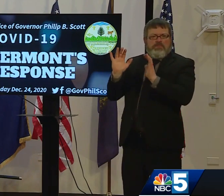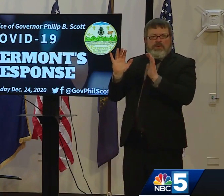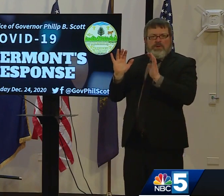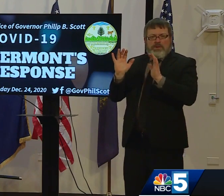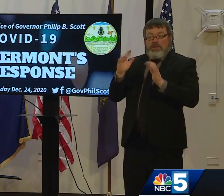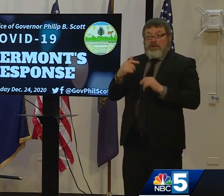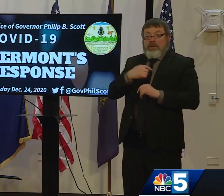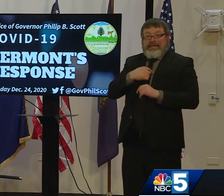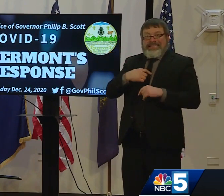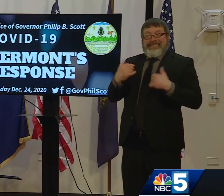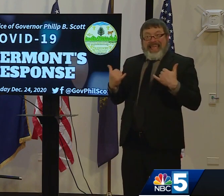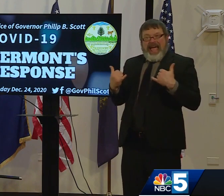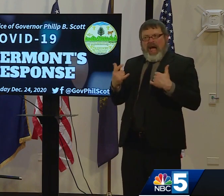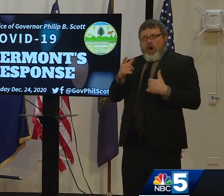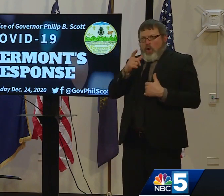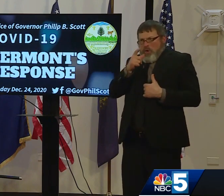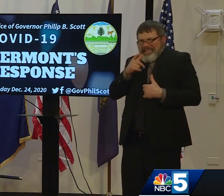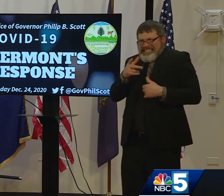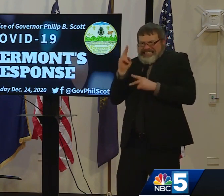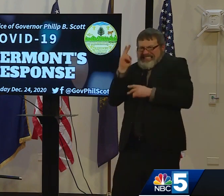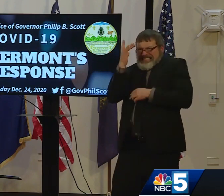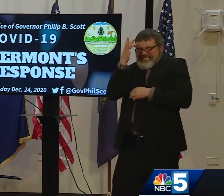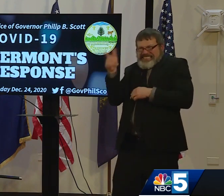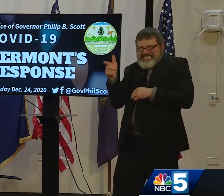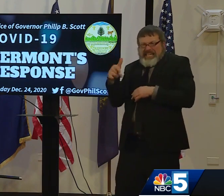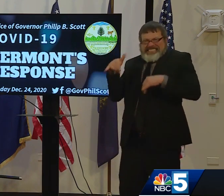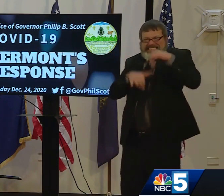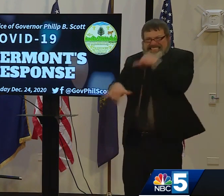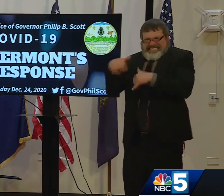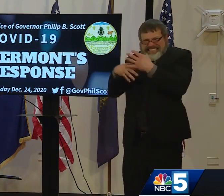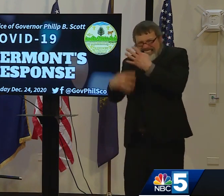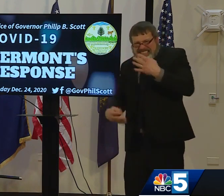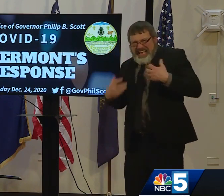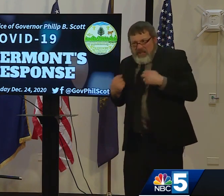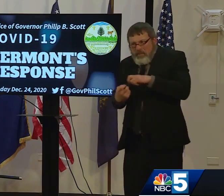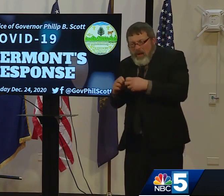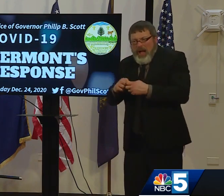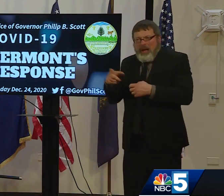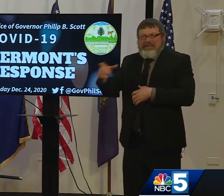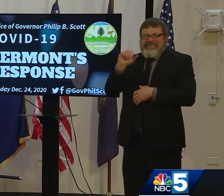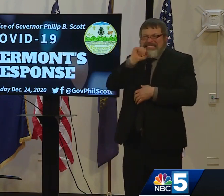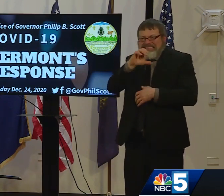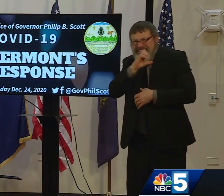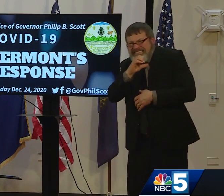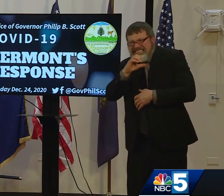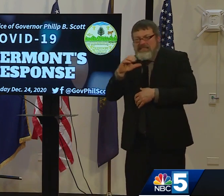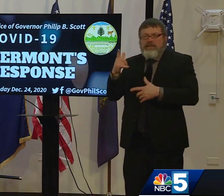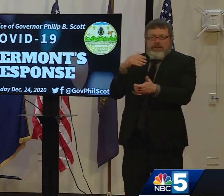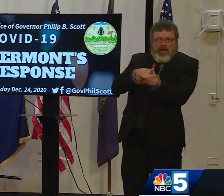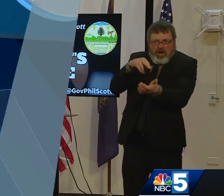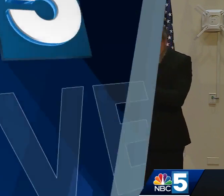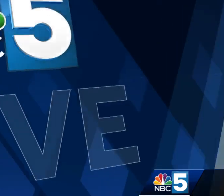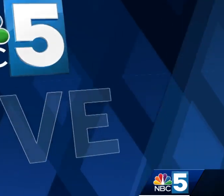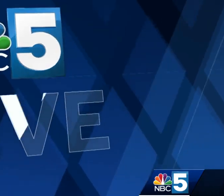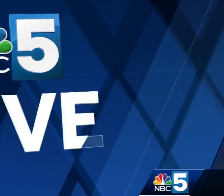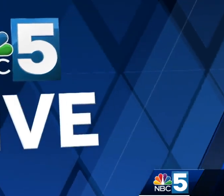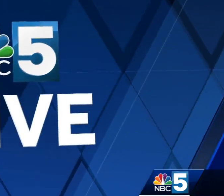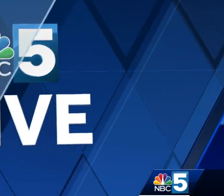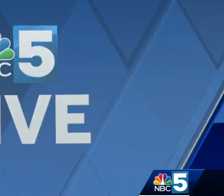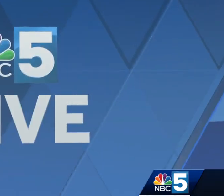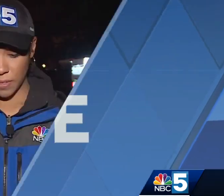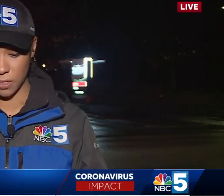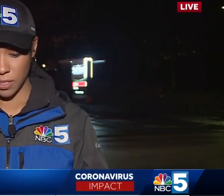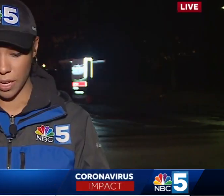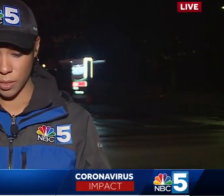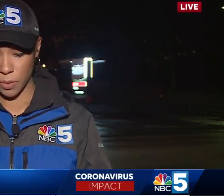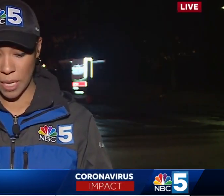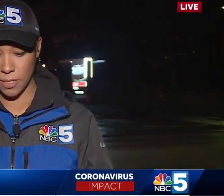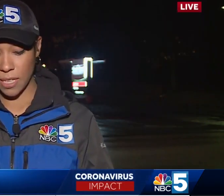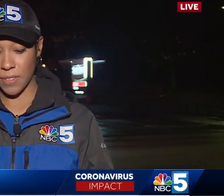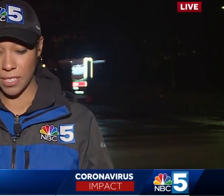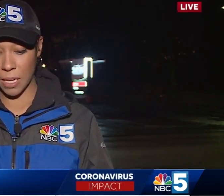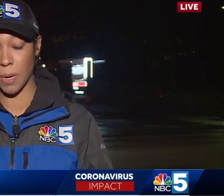(SOT)(00:20;50: 12)(Levine) For those of us who must be patient every dose given out right now makes a difference for all of us for